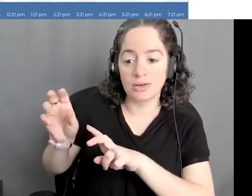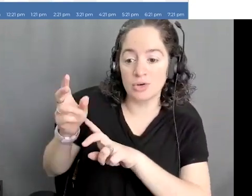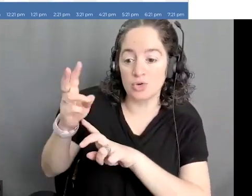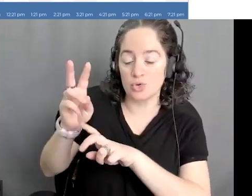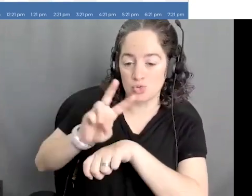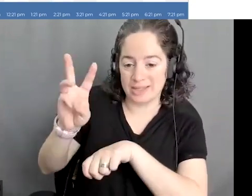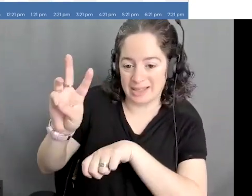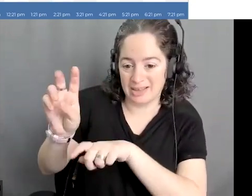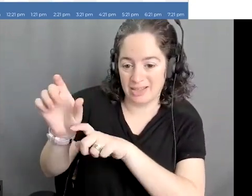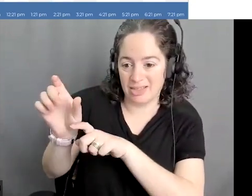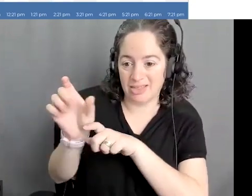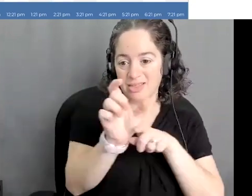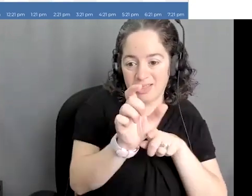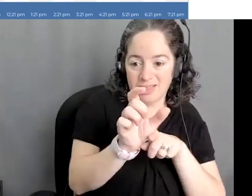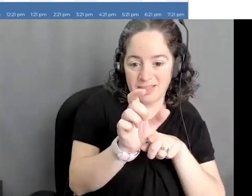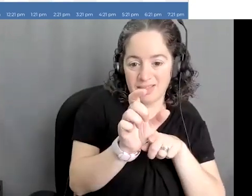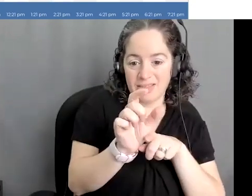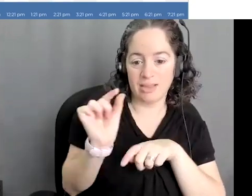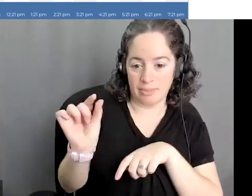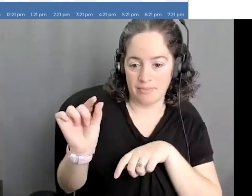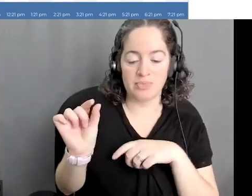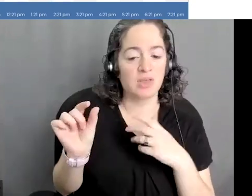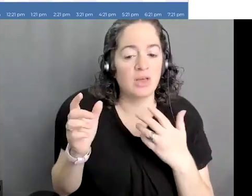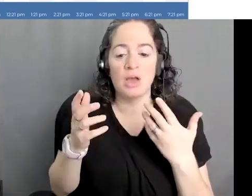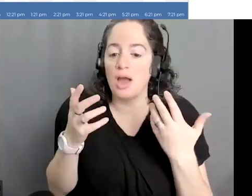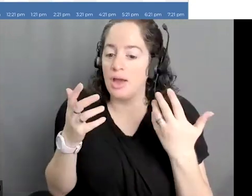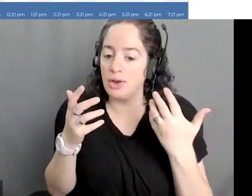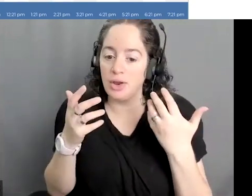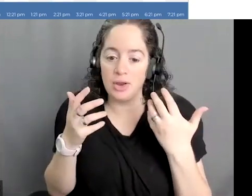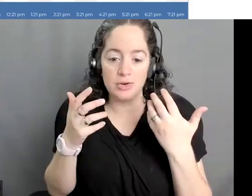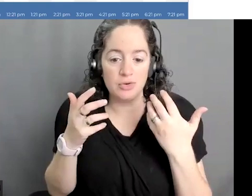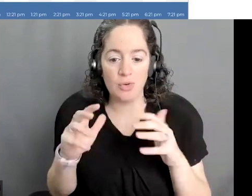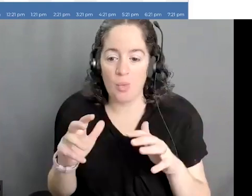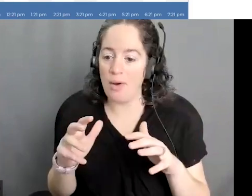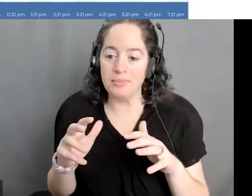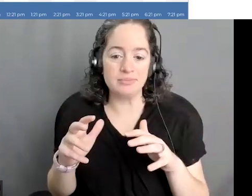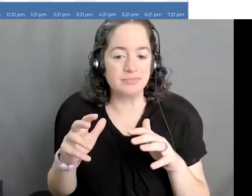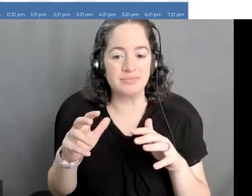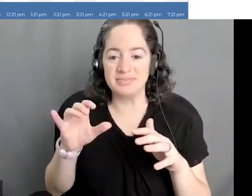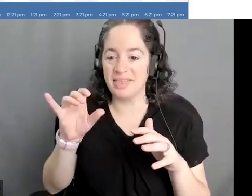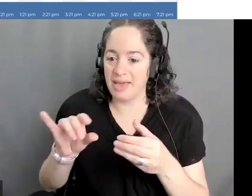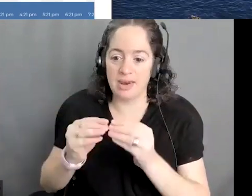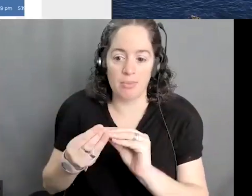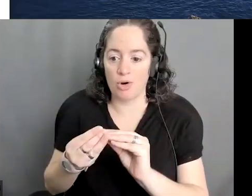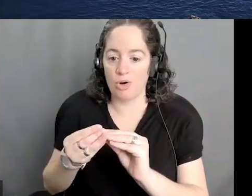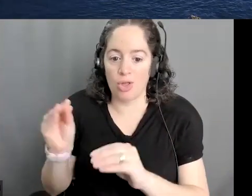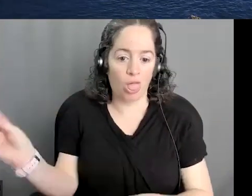We didn't want things to scroll beyond the width of the screen. If I go to a mobile device